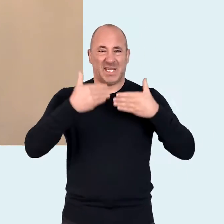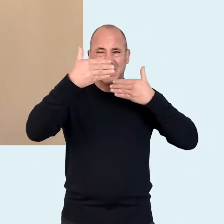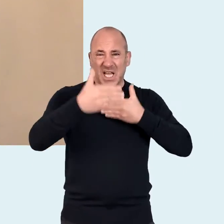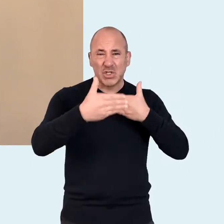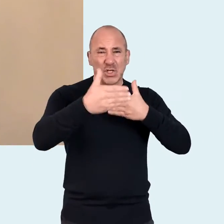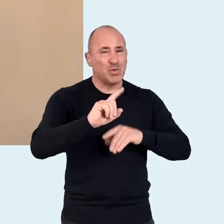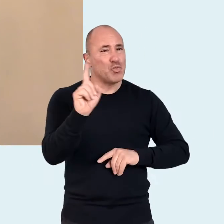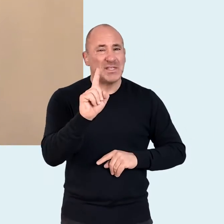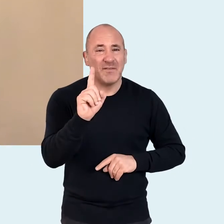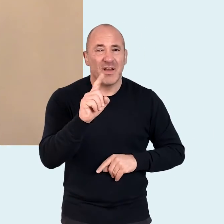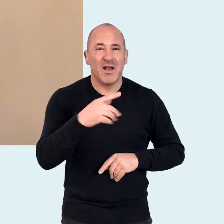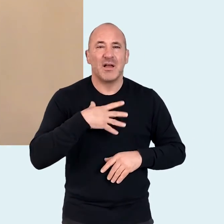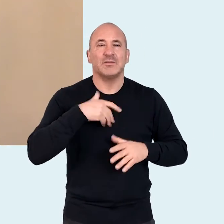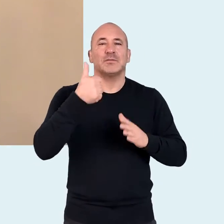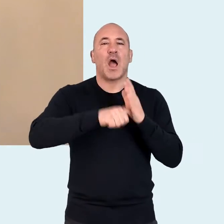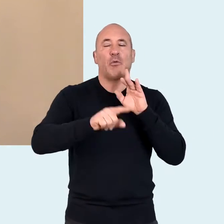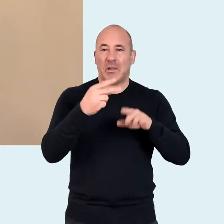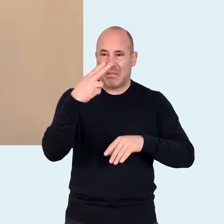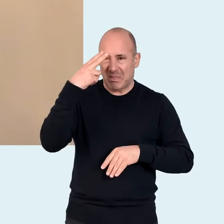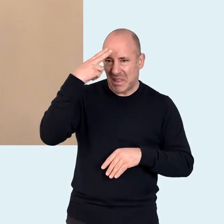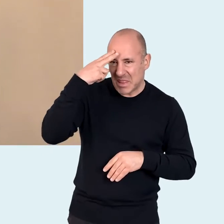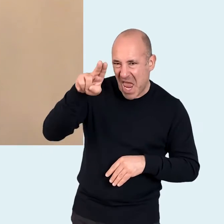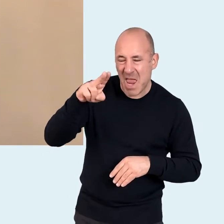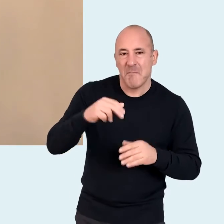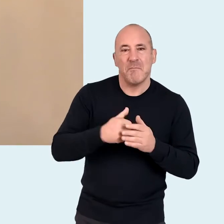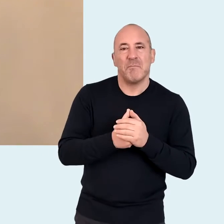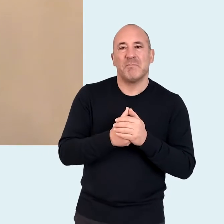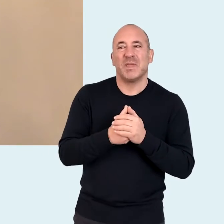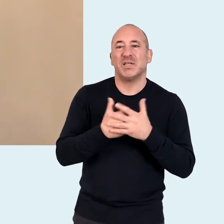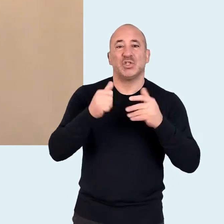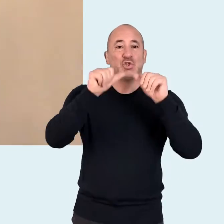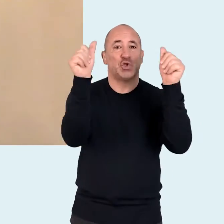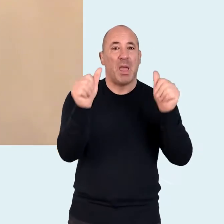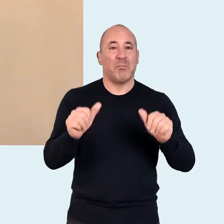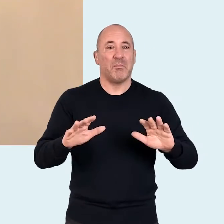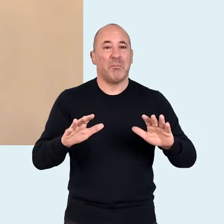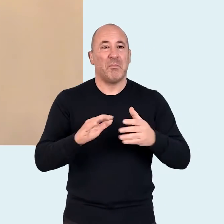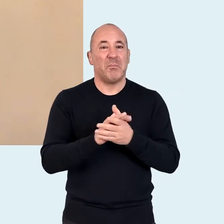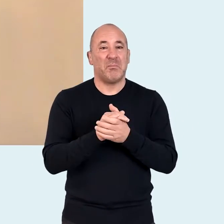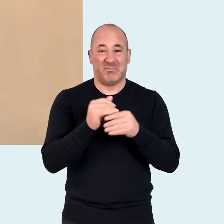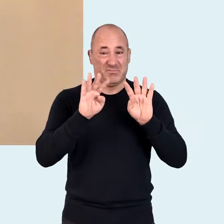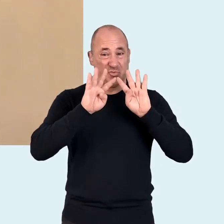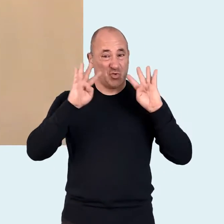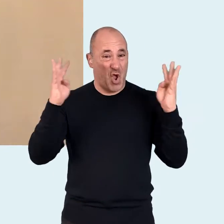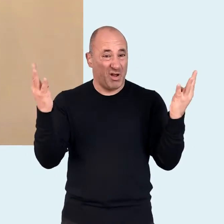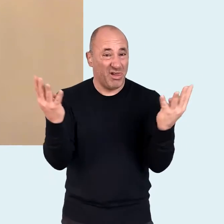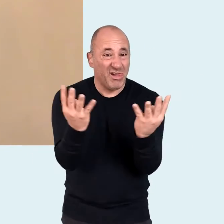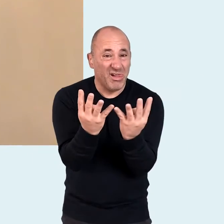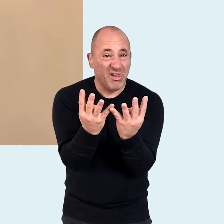For the beginning of any session, I like to start off with a name and shape, and you start